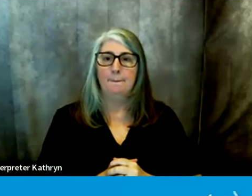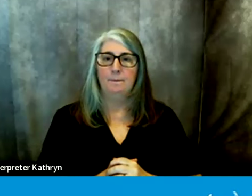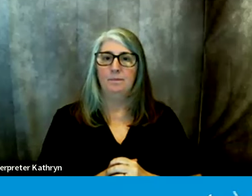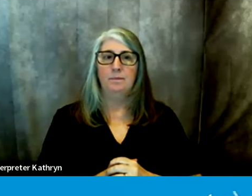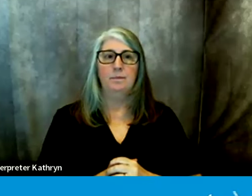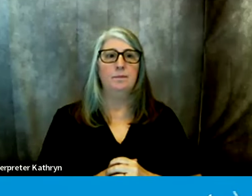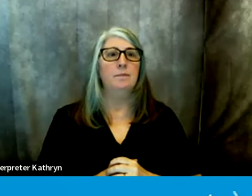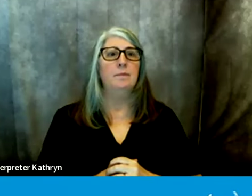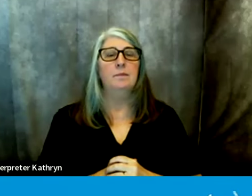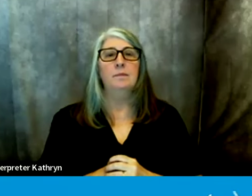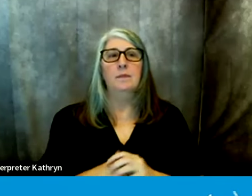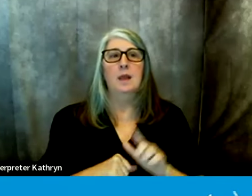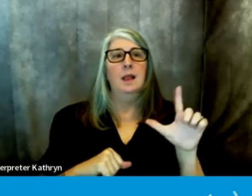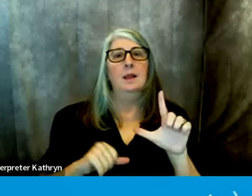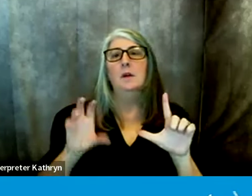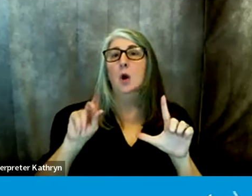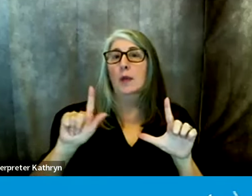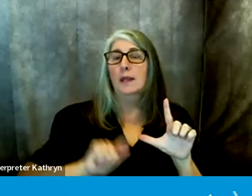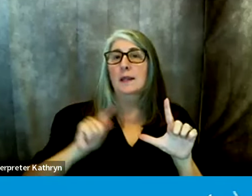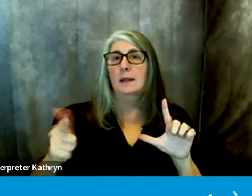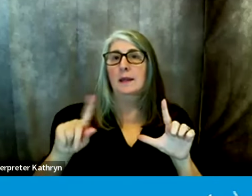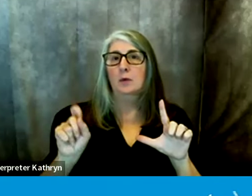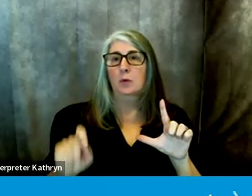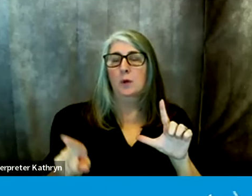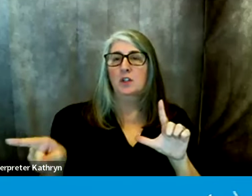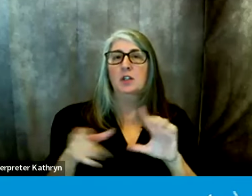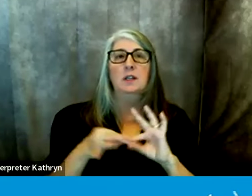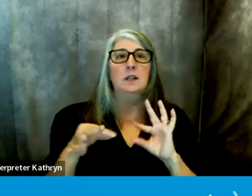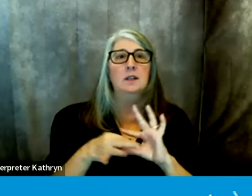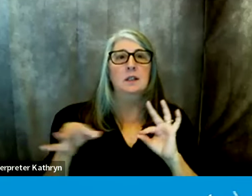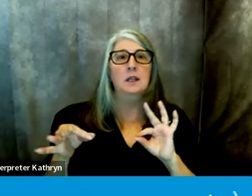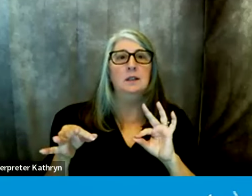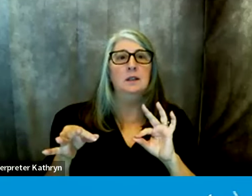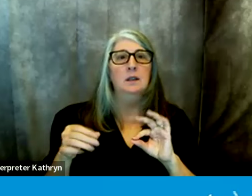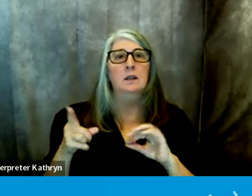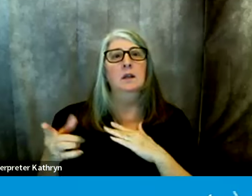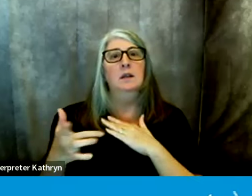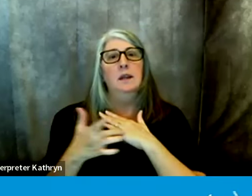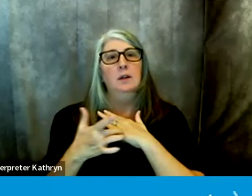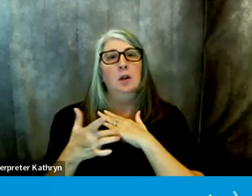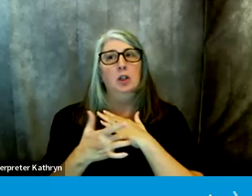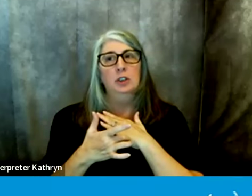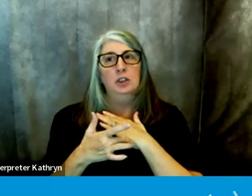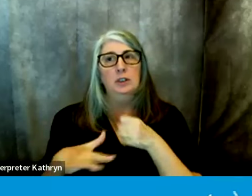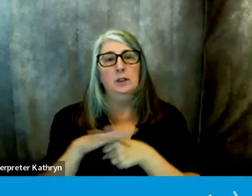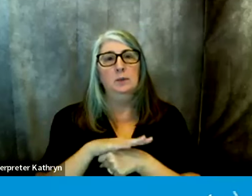Okay, well let's follow up with the next question here. It says, does this technology aid complete SCI from trauma?